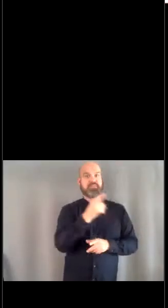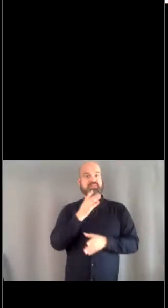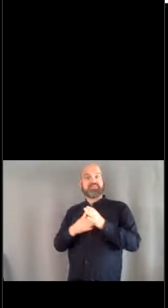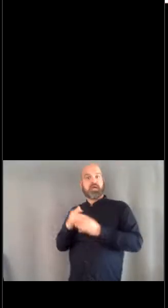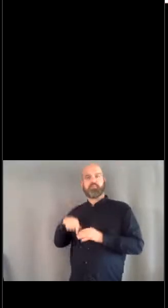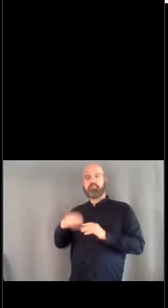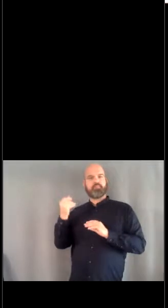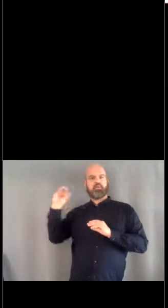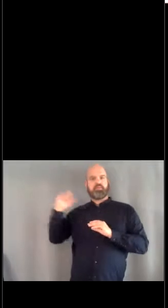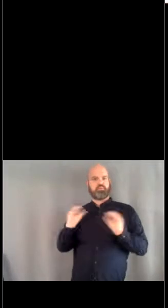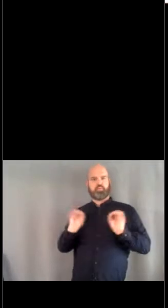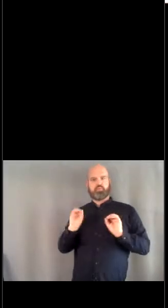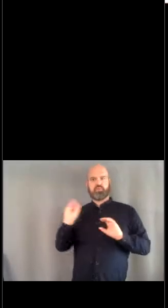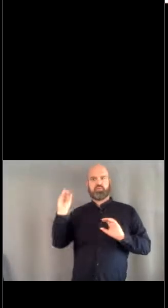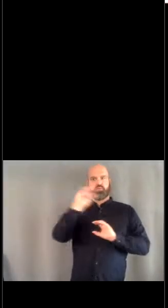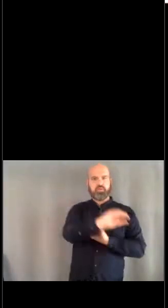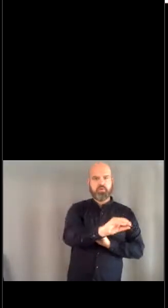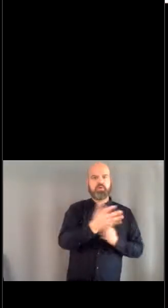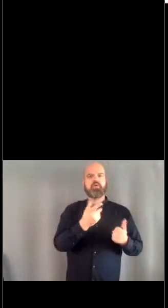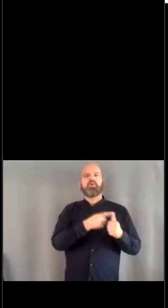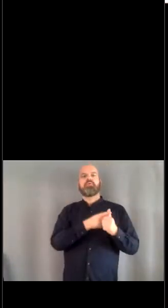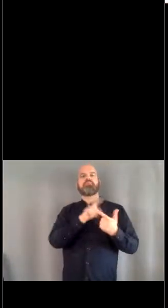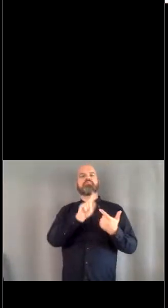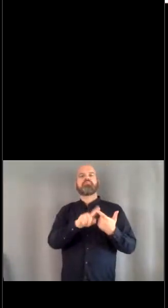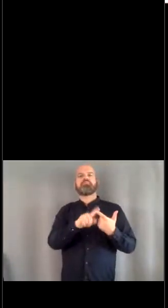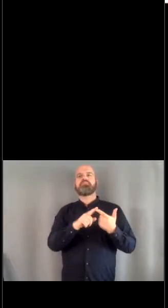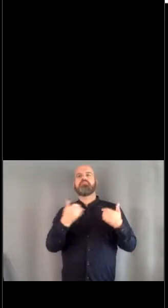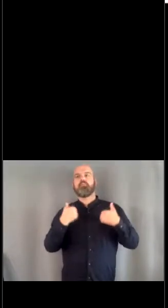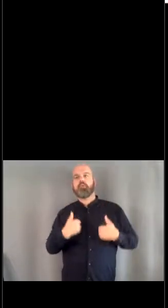and guide interpreters schemes, sign language interpretation,